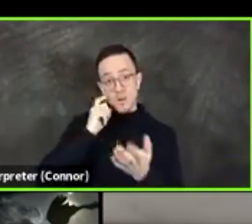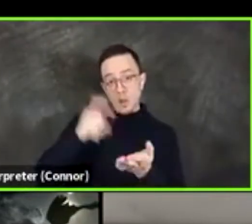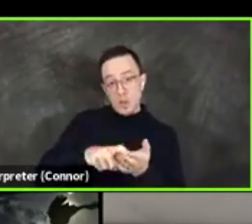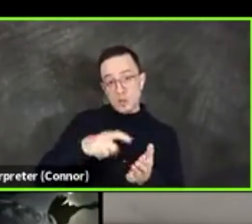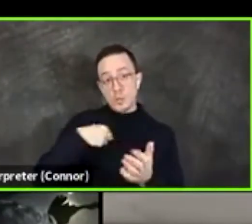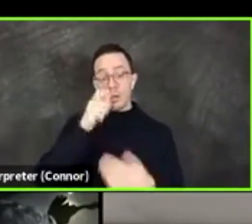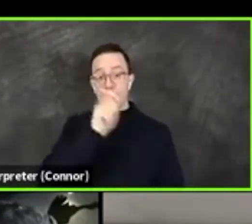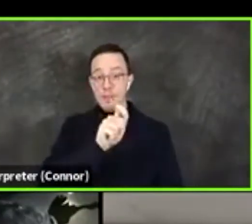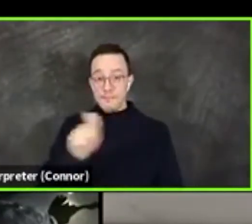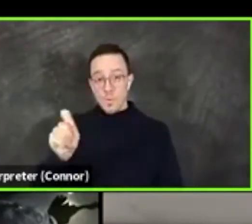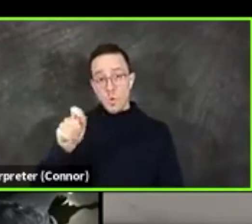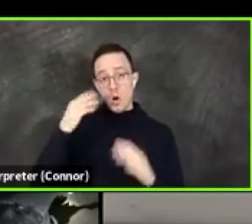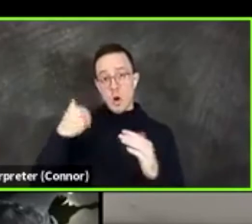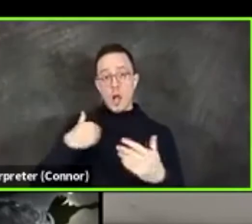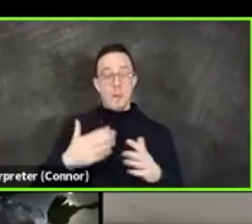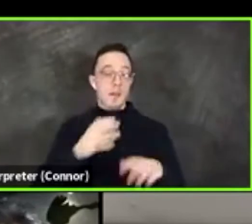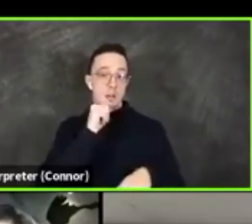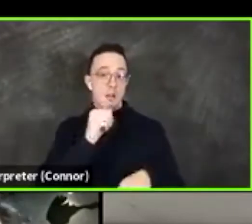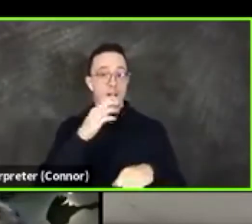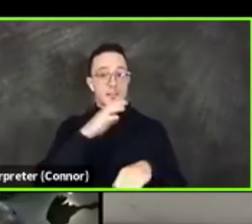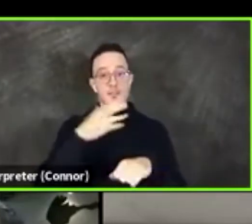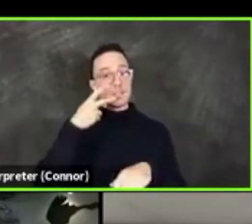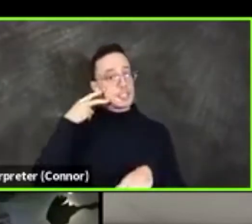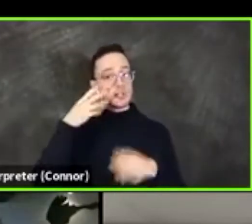OUT AS A NONINDIGENOUS PERSON IF I WANT TO PARTAKE IN SUCH AN ACKNOWLEDGMENT?